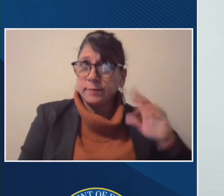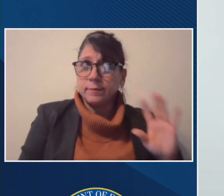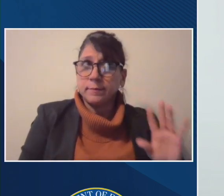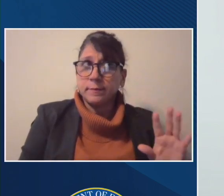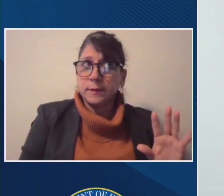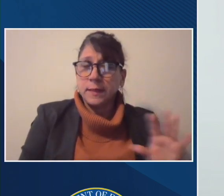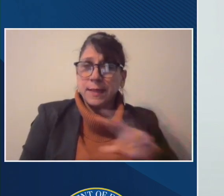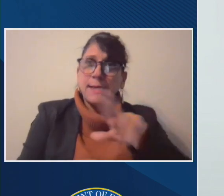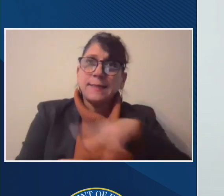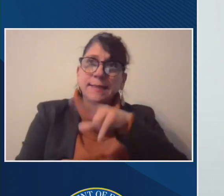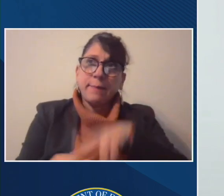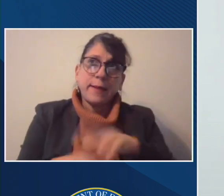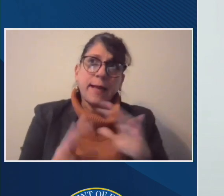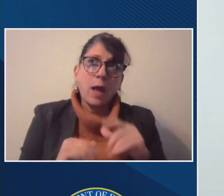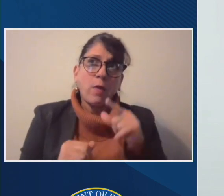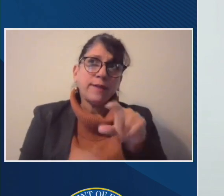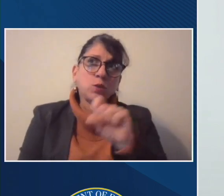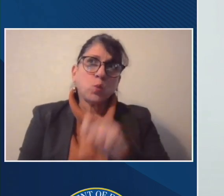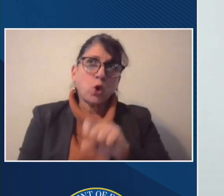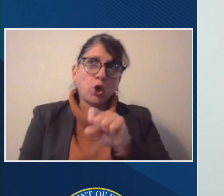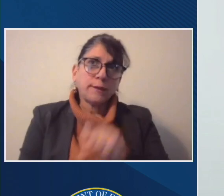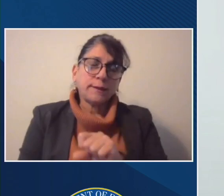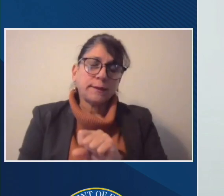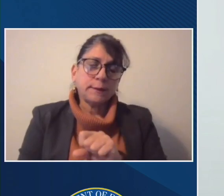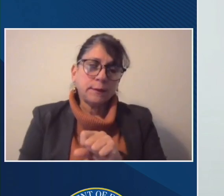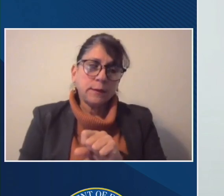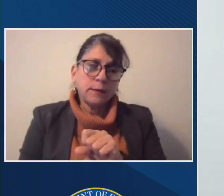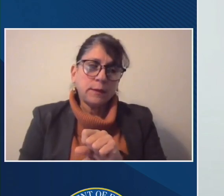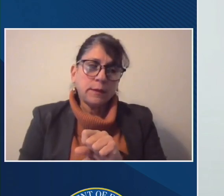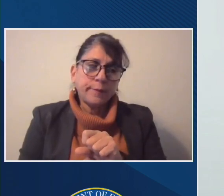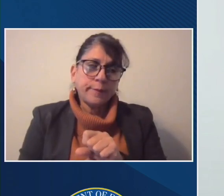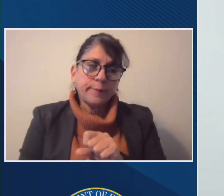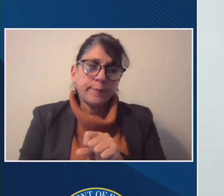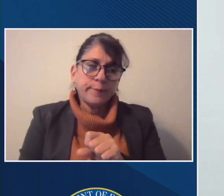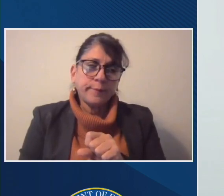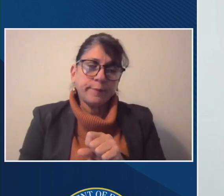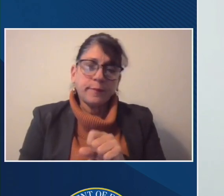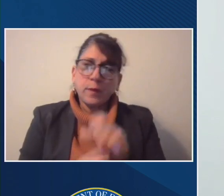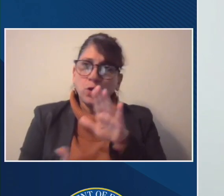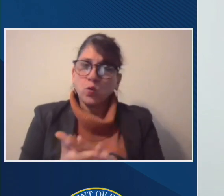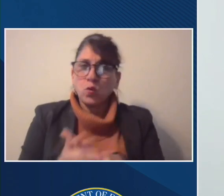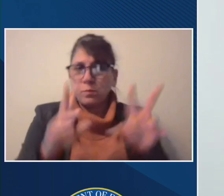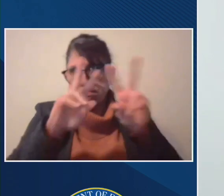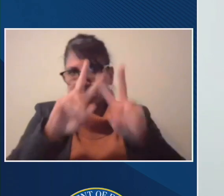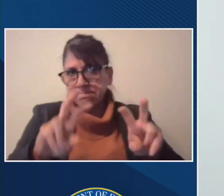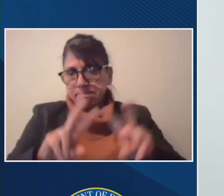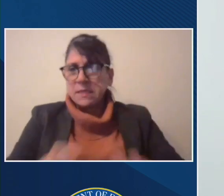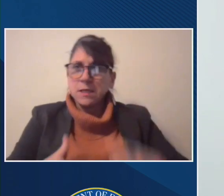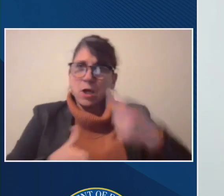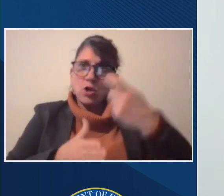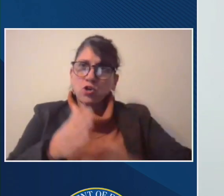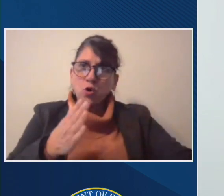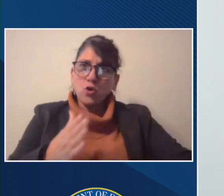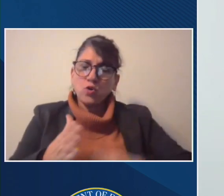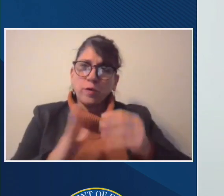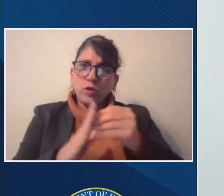way this works is that the school has a charge on a student's account that is